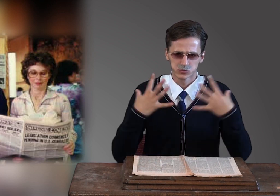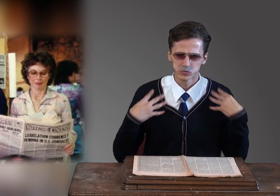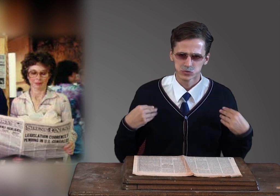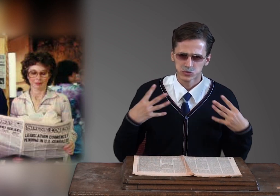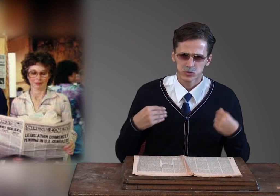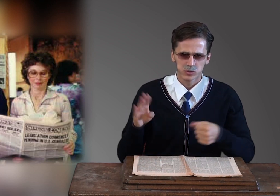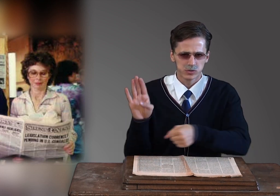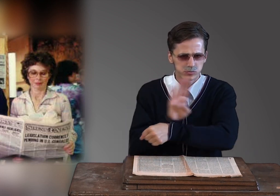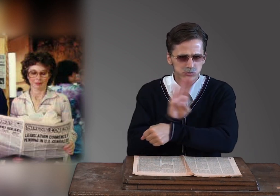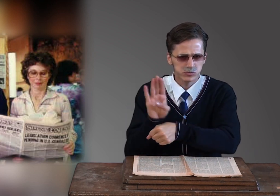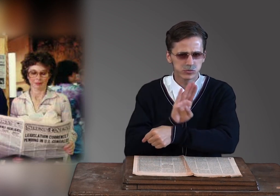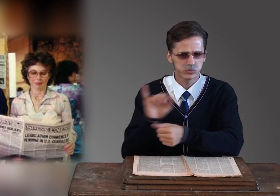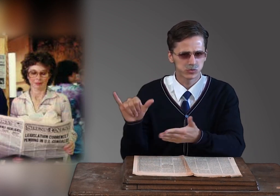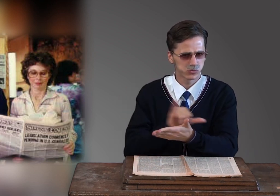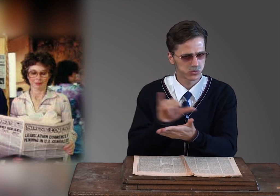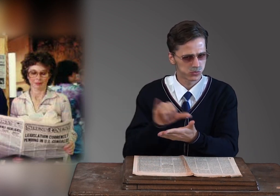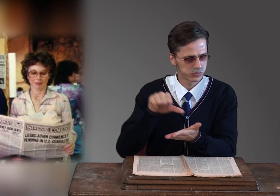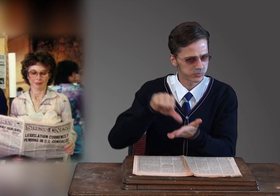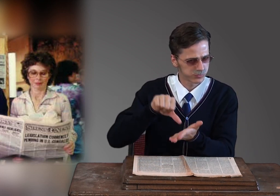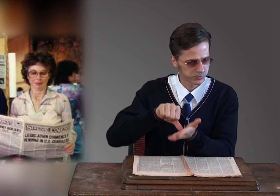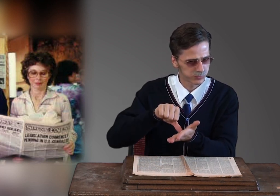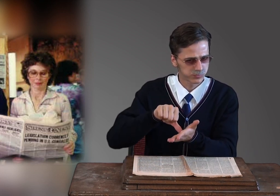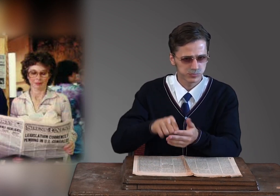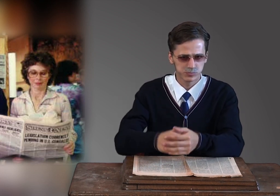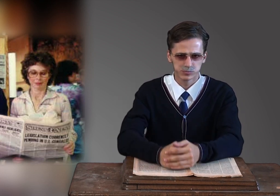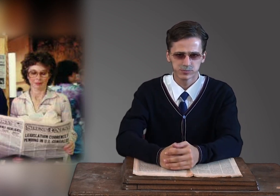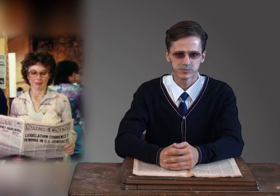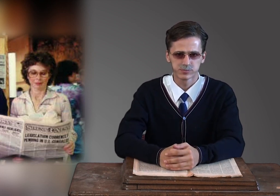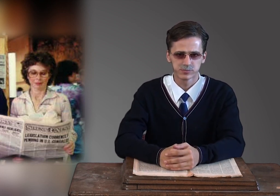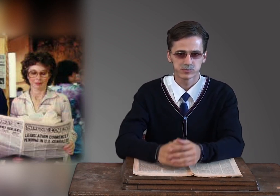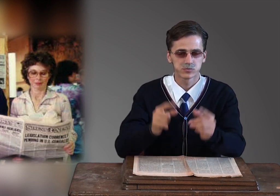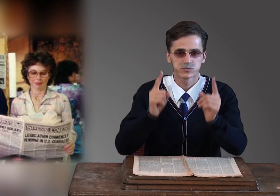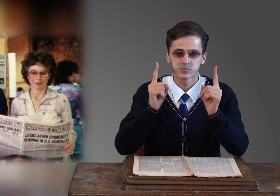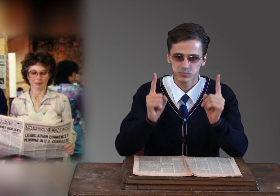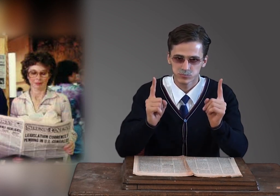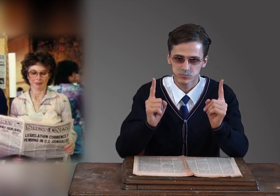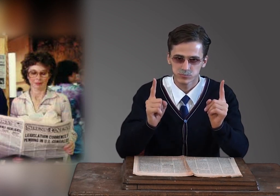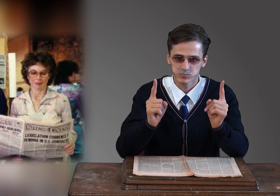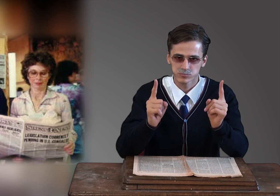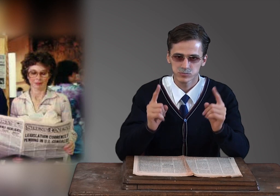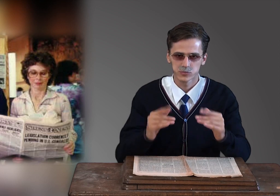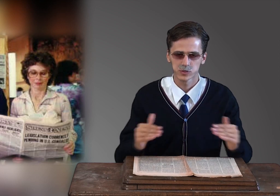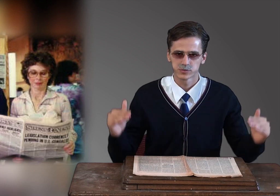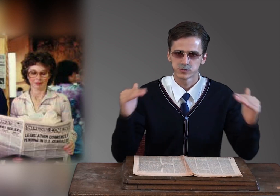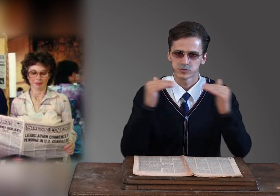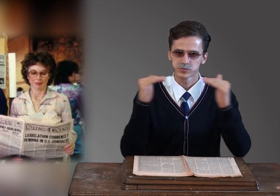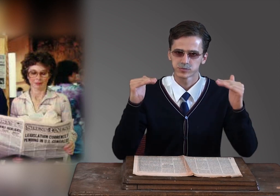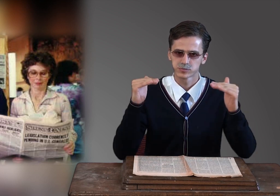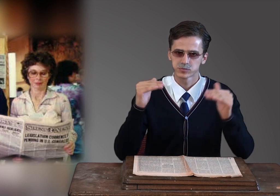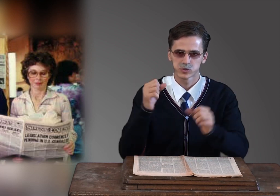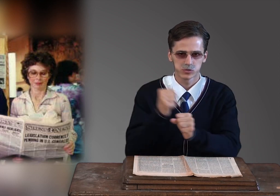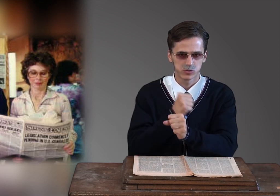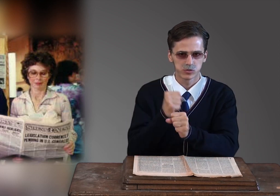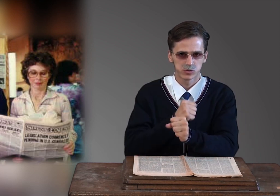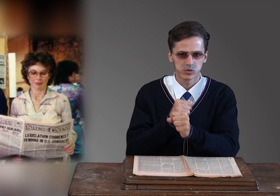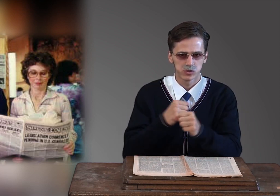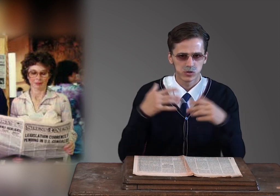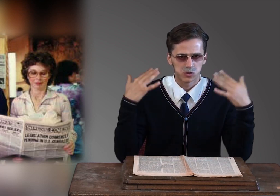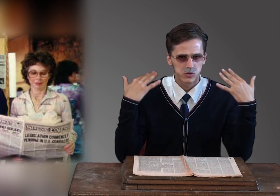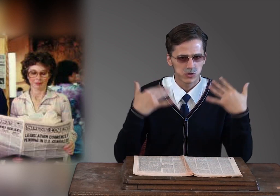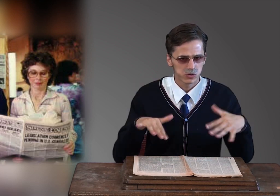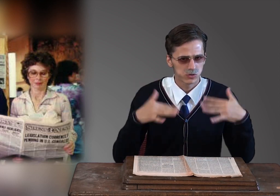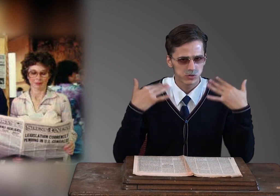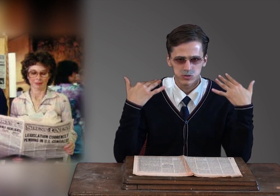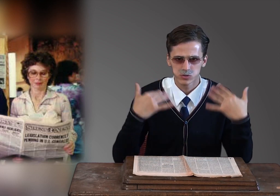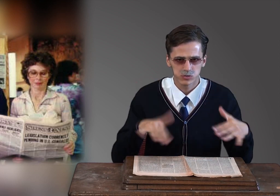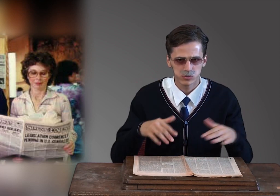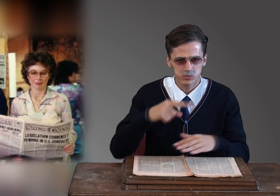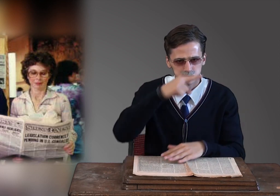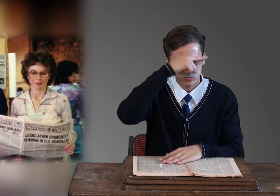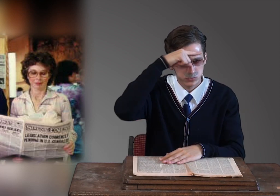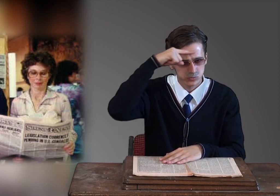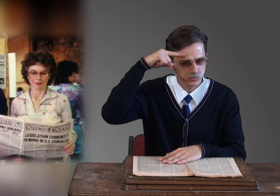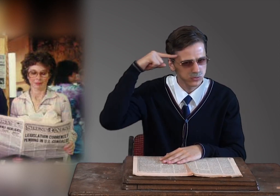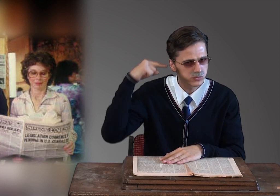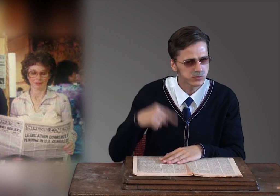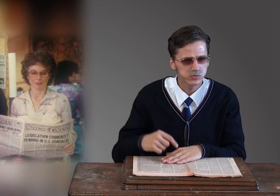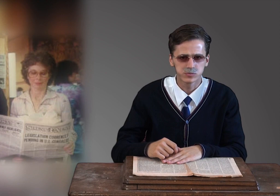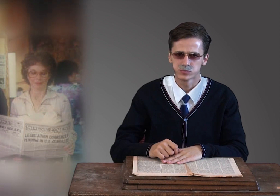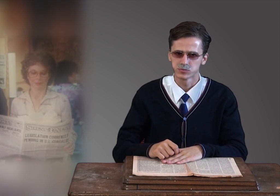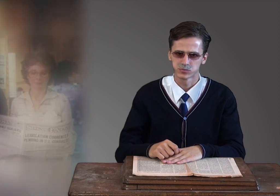in the fur business in New York City, finding equal employment opportunities was tough.